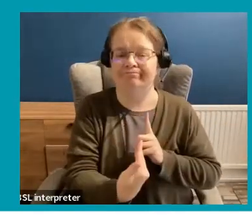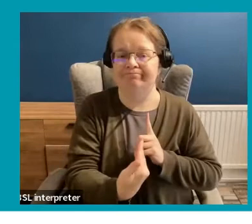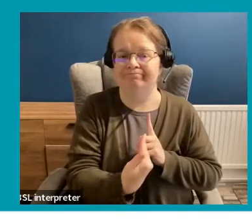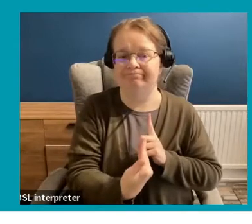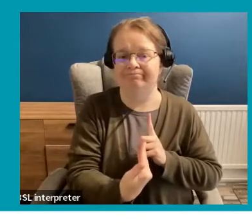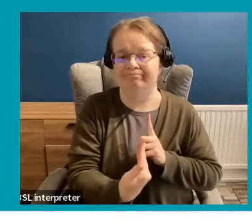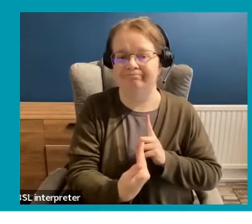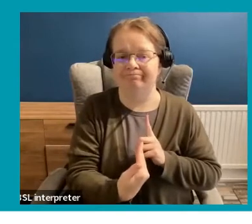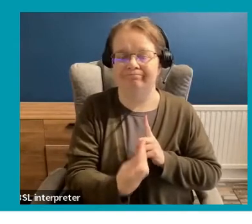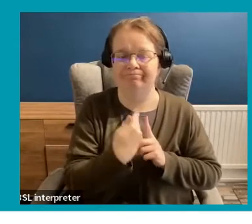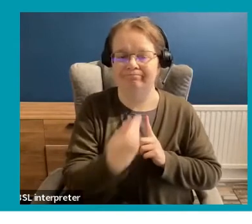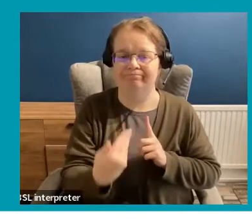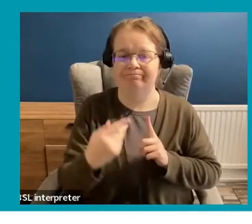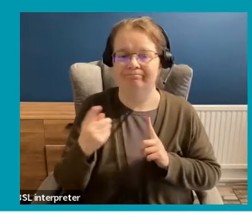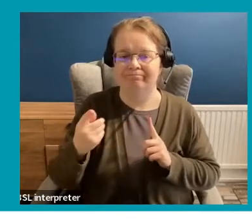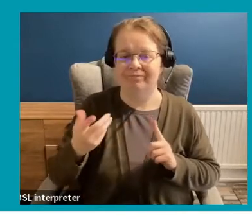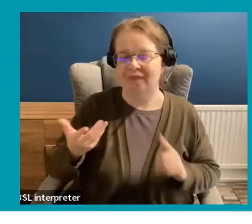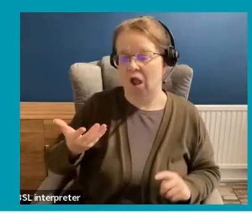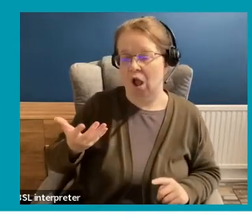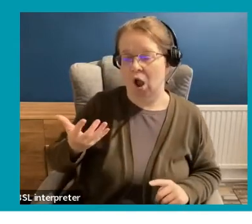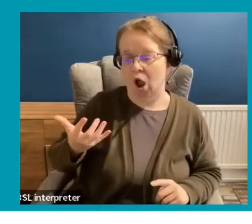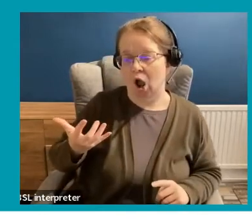entrepreneurs are a diverse bunch of people.